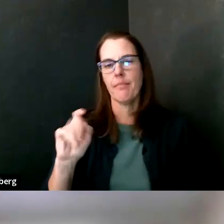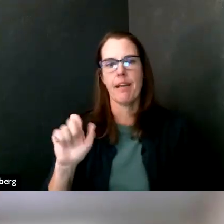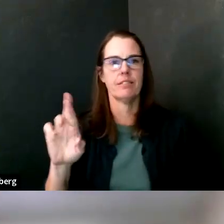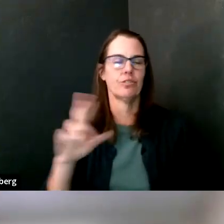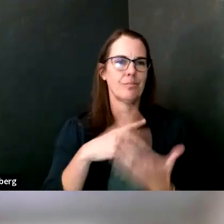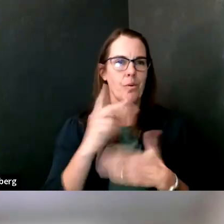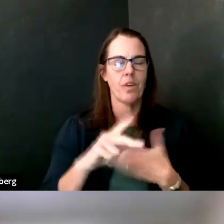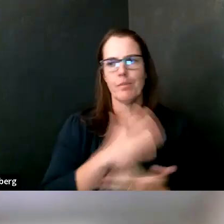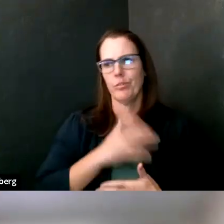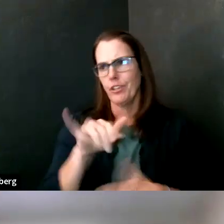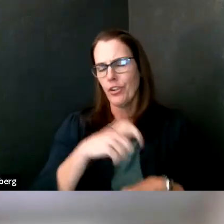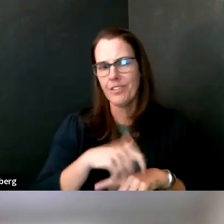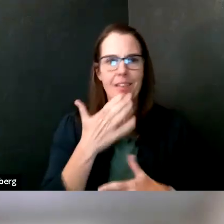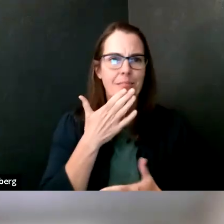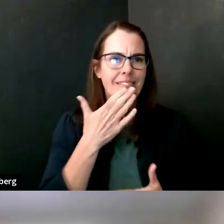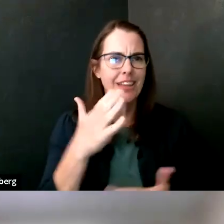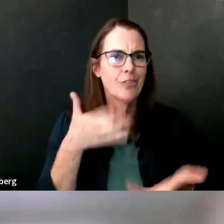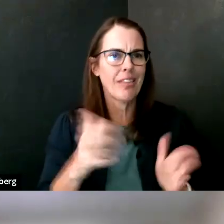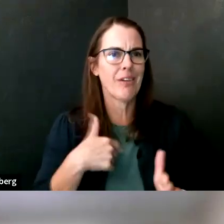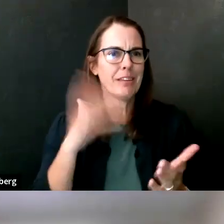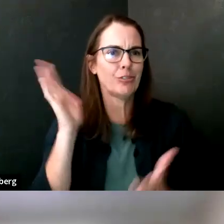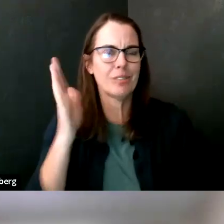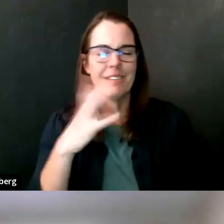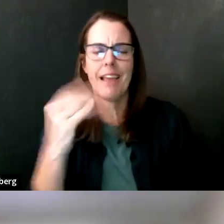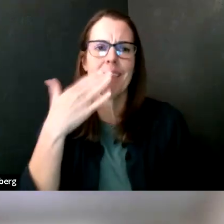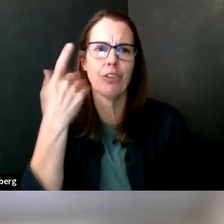time. Thank you for letting me speak and thank you for all the work that you're doing. I really